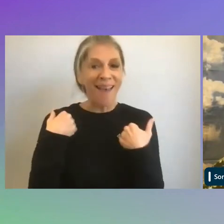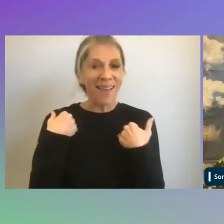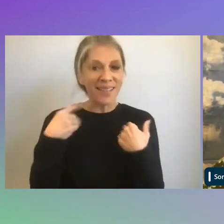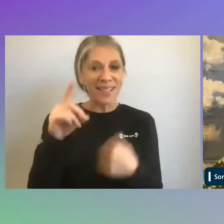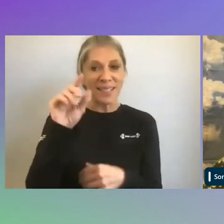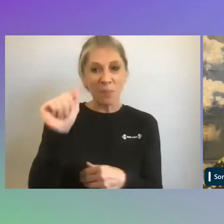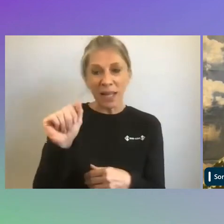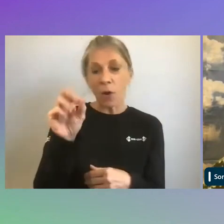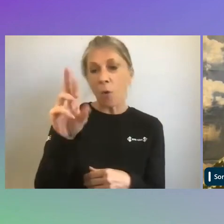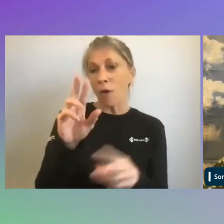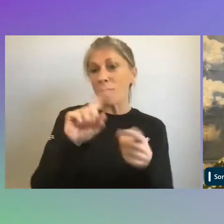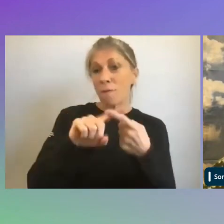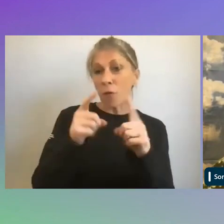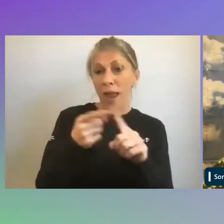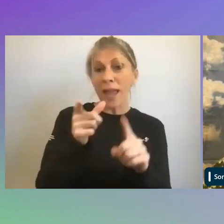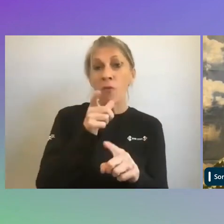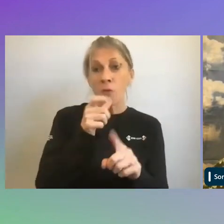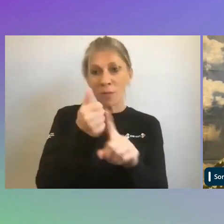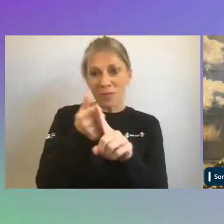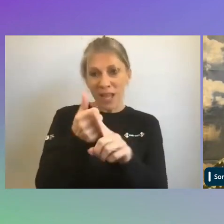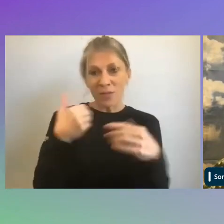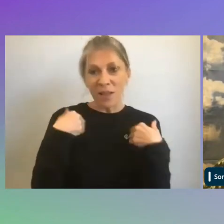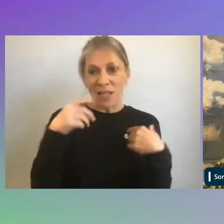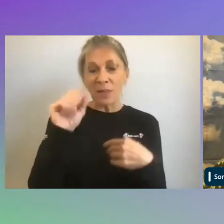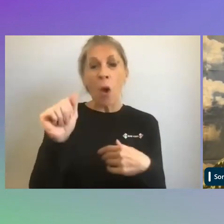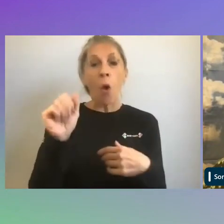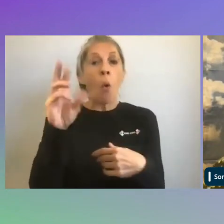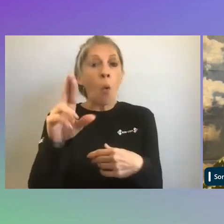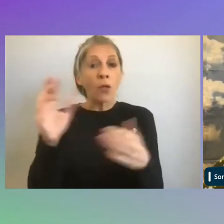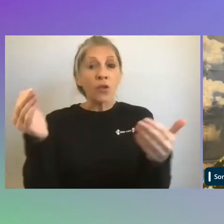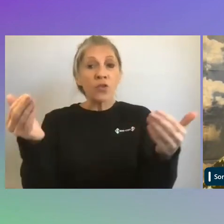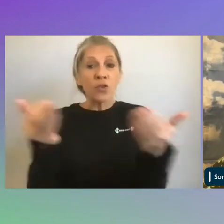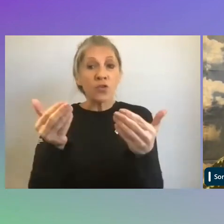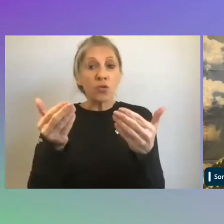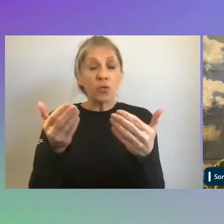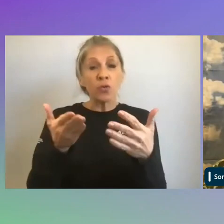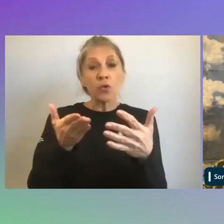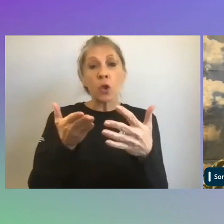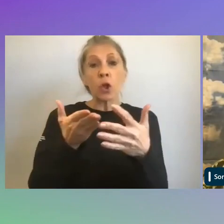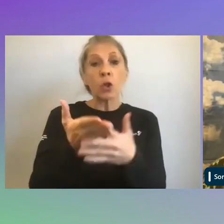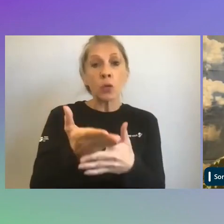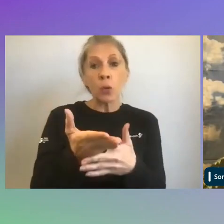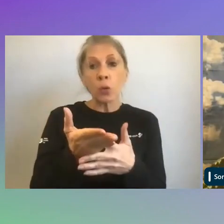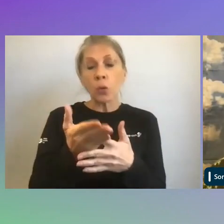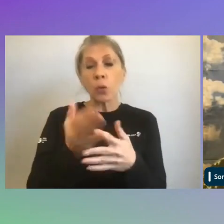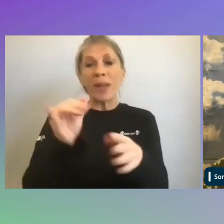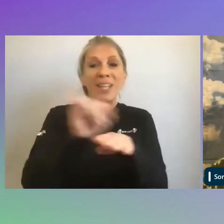or a friend that has a disability, or they just get introduced to it through an